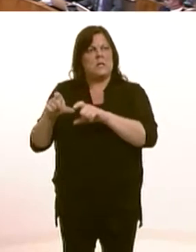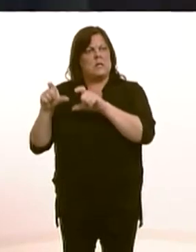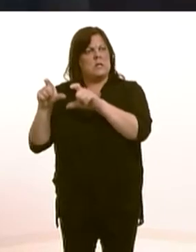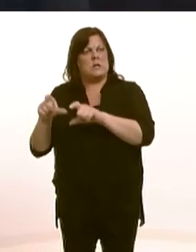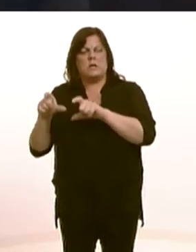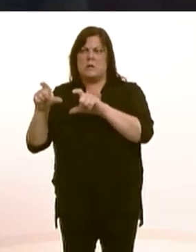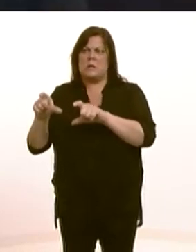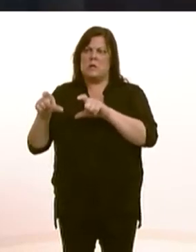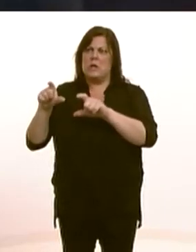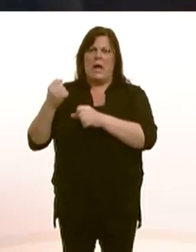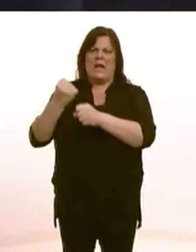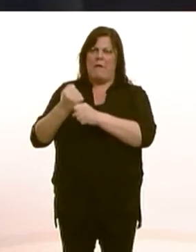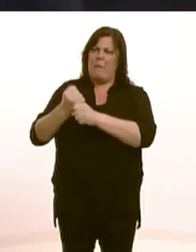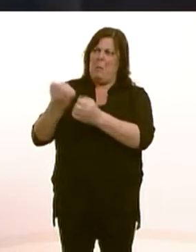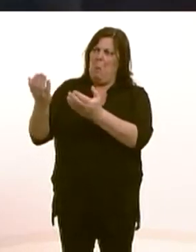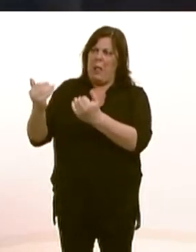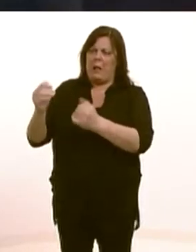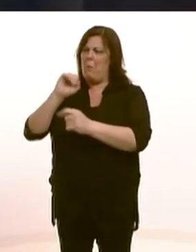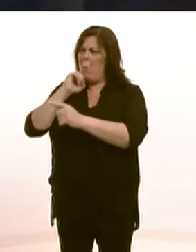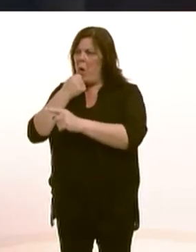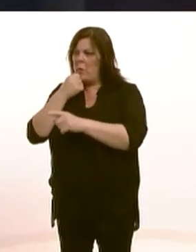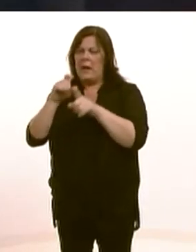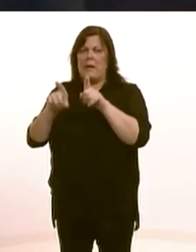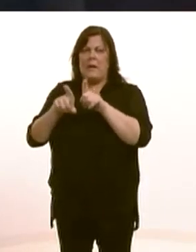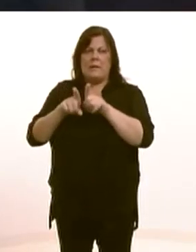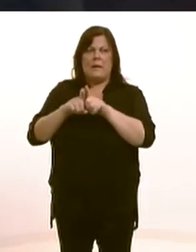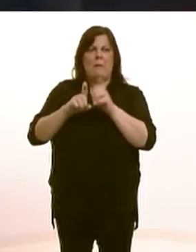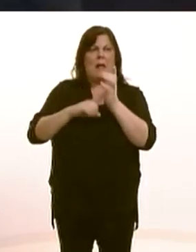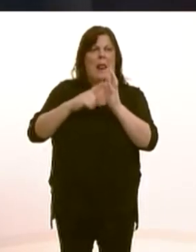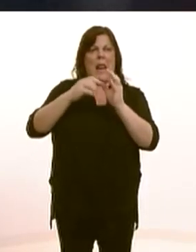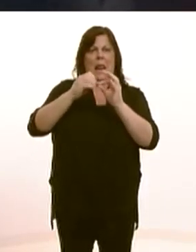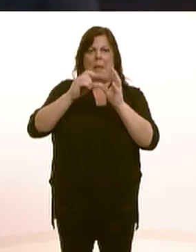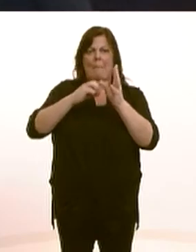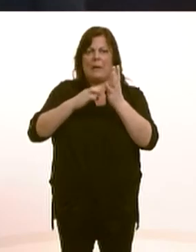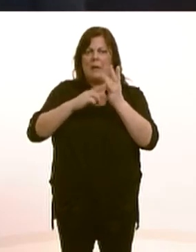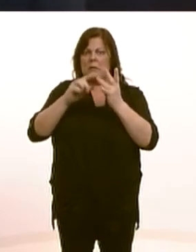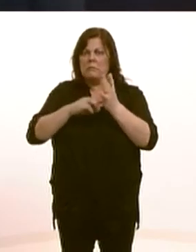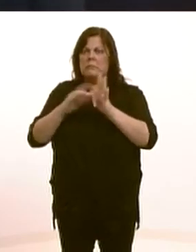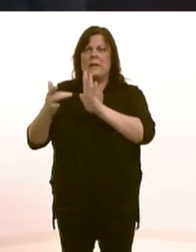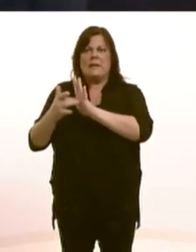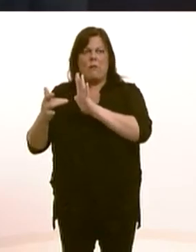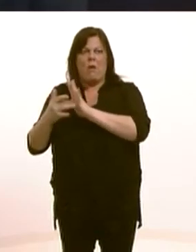and also in Lebanon and Syria as well, extra to the 200.